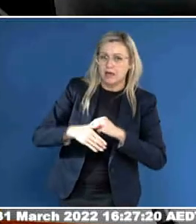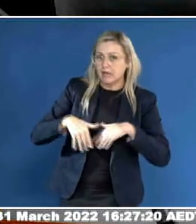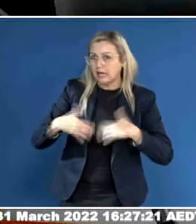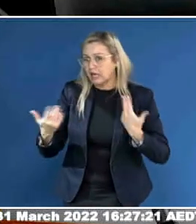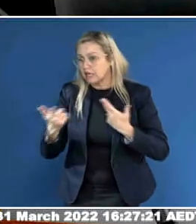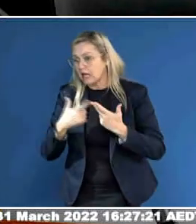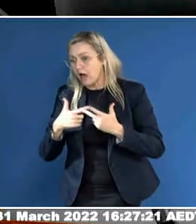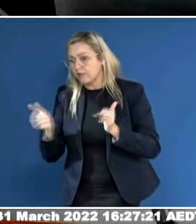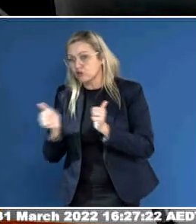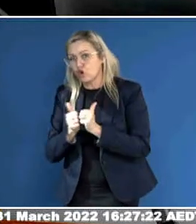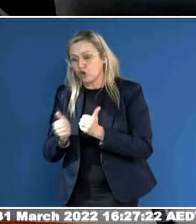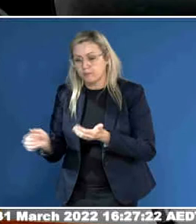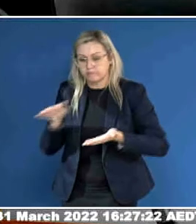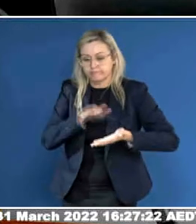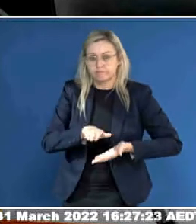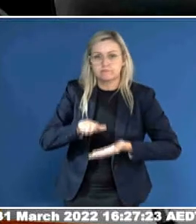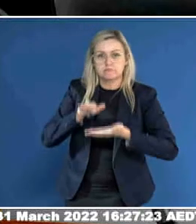tendered following the oral evidence today.